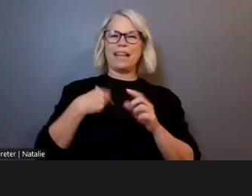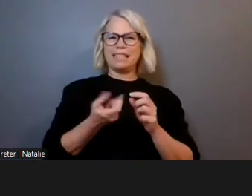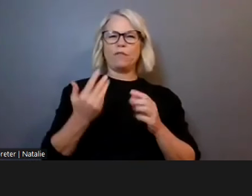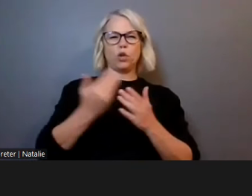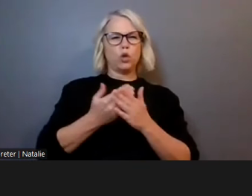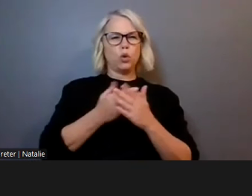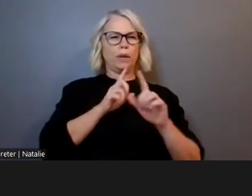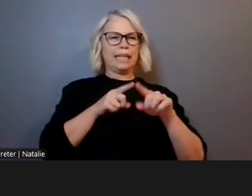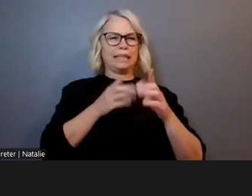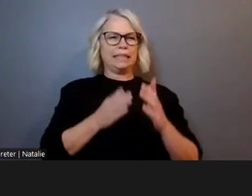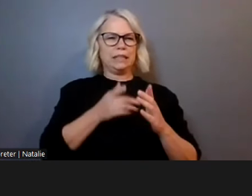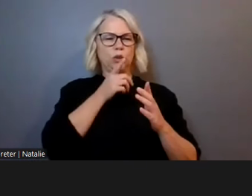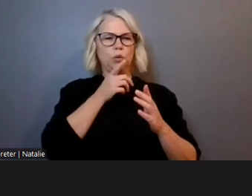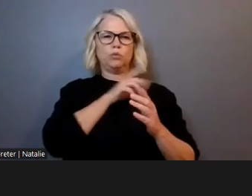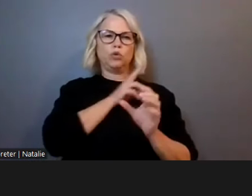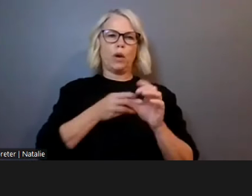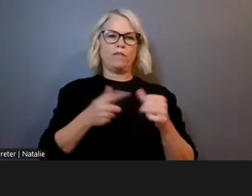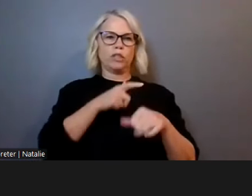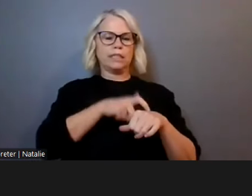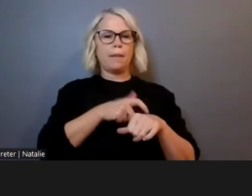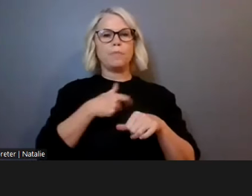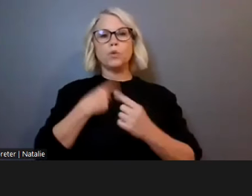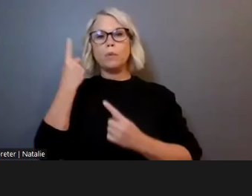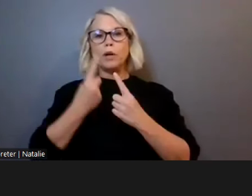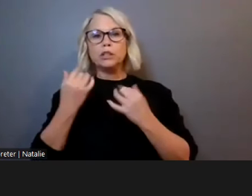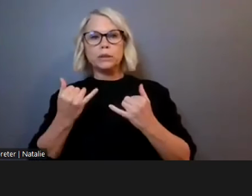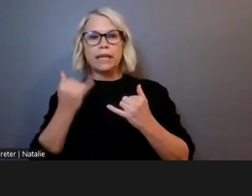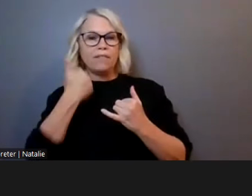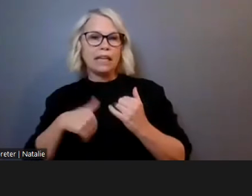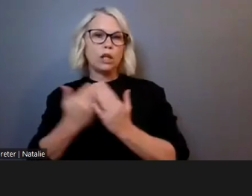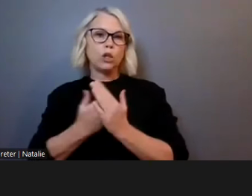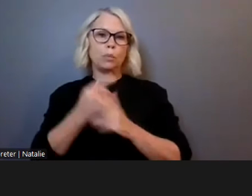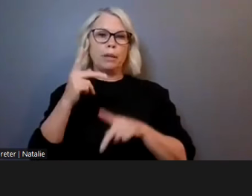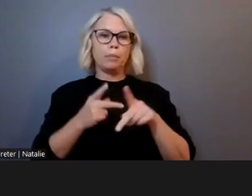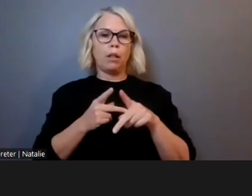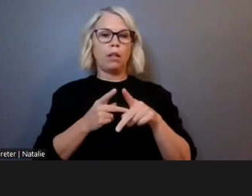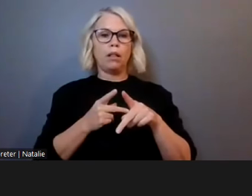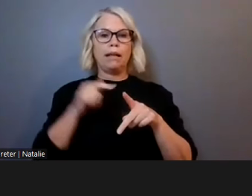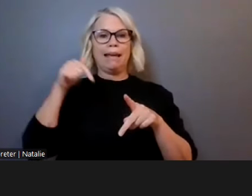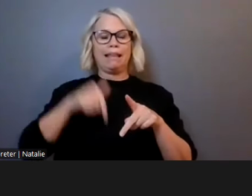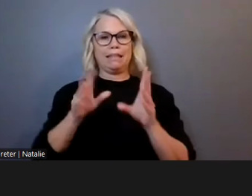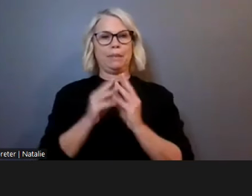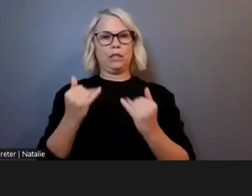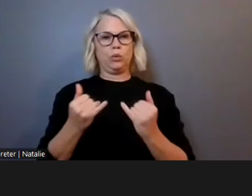I am wondering if there are any new attendees in today's meeting, and if you could, please